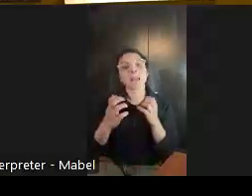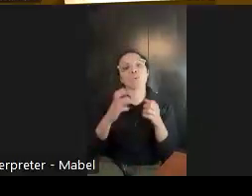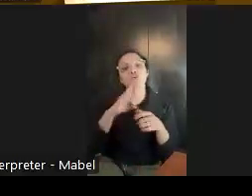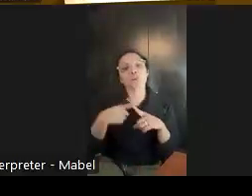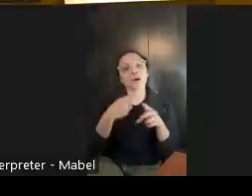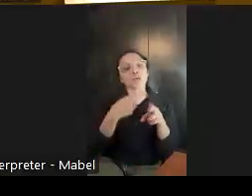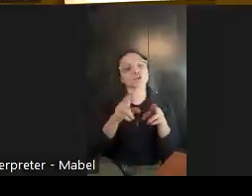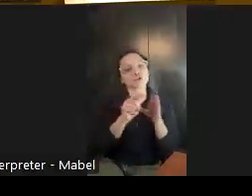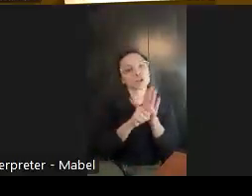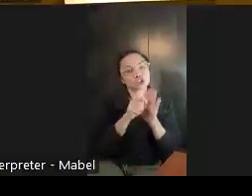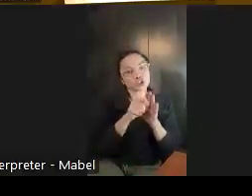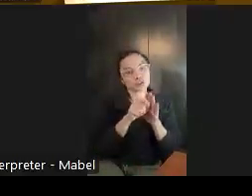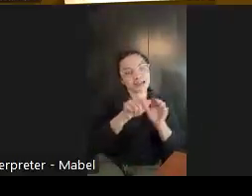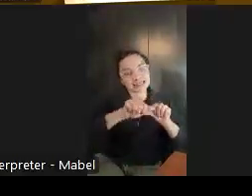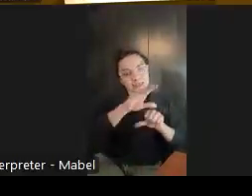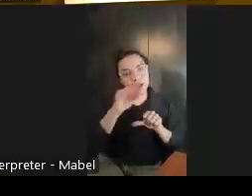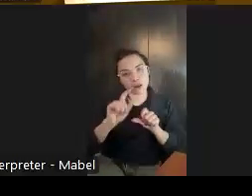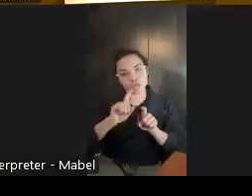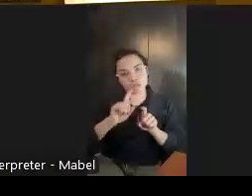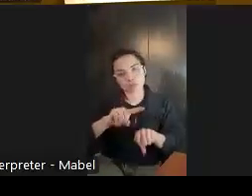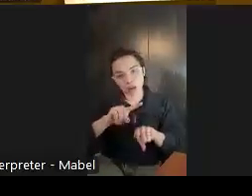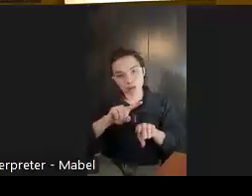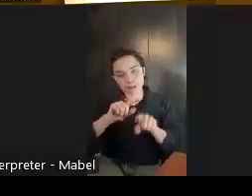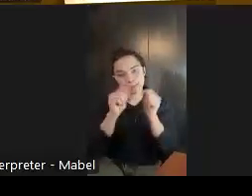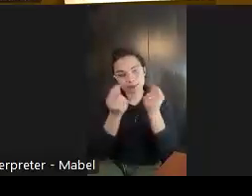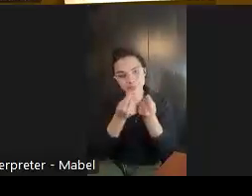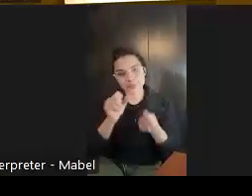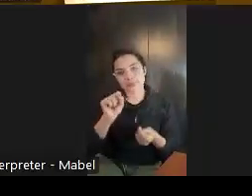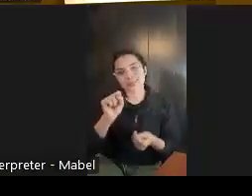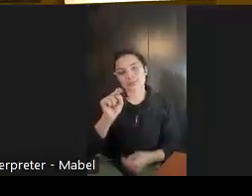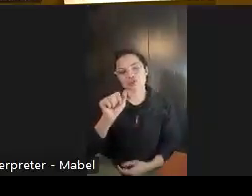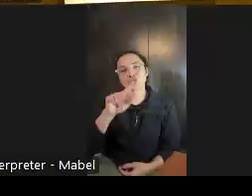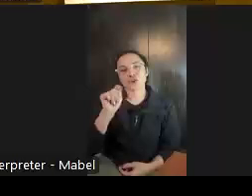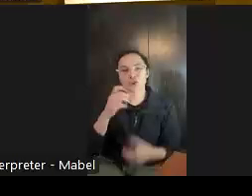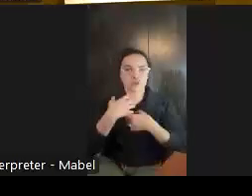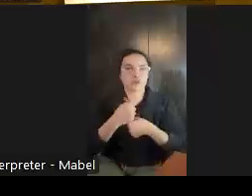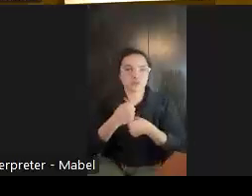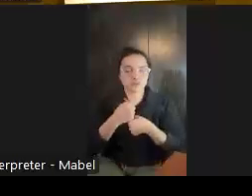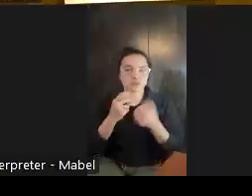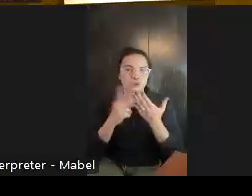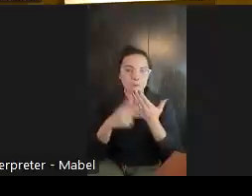our Start program so as um Dr Albert Gillis was mentioning you know Urgent Care models have been